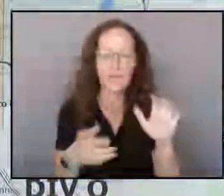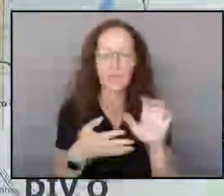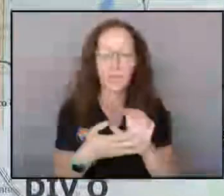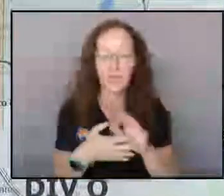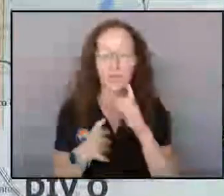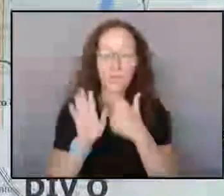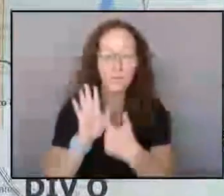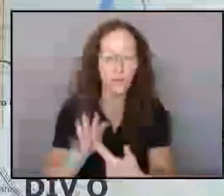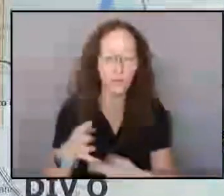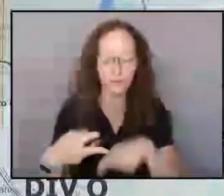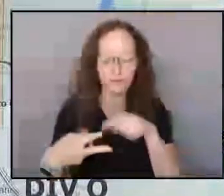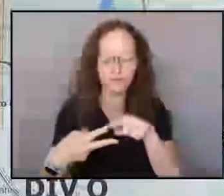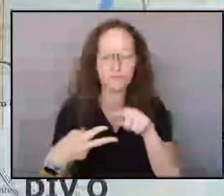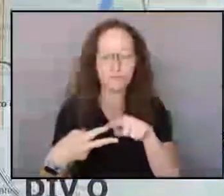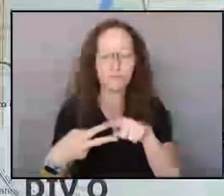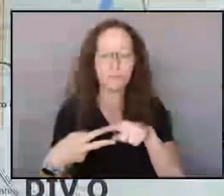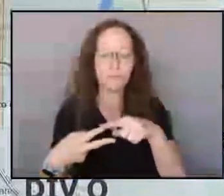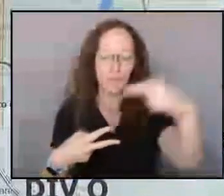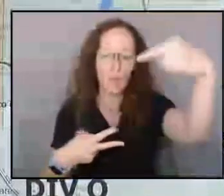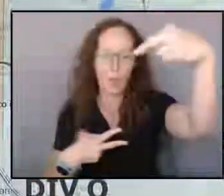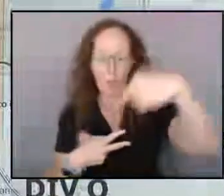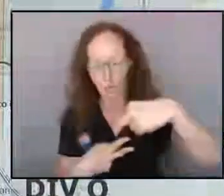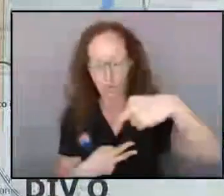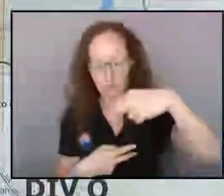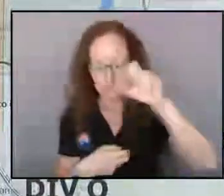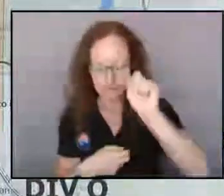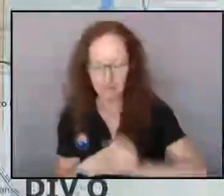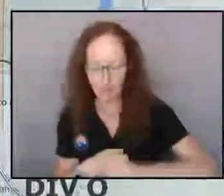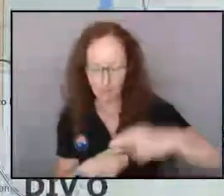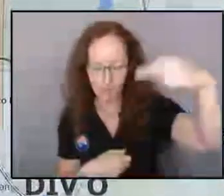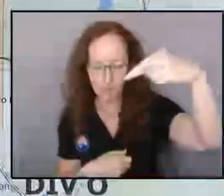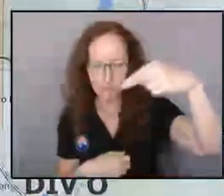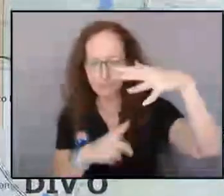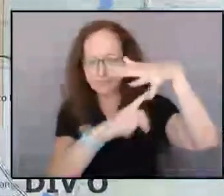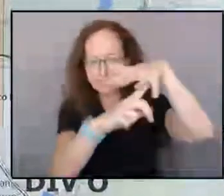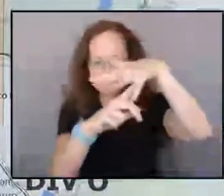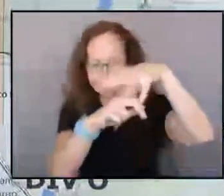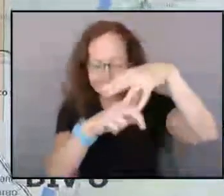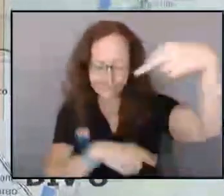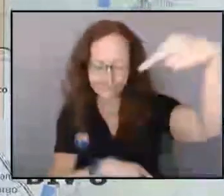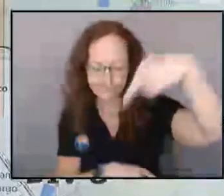TO SHOW YOU WHAT THIS FIRE ACTIVITY LOOKS LIKE ON THE EASTERN SIDE.